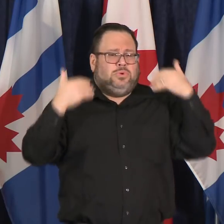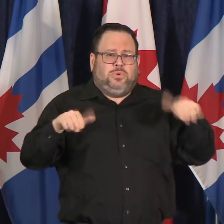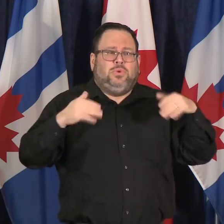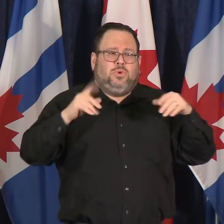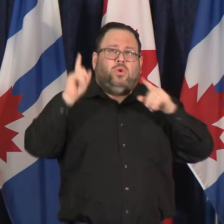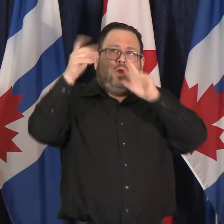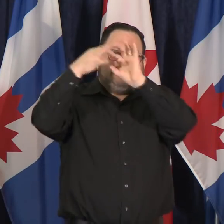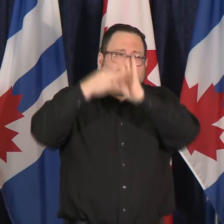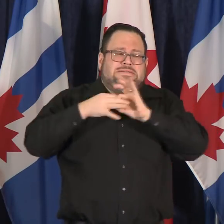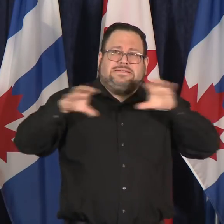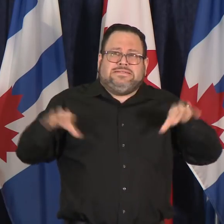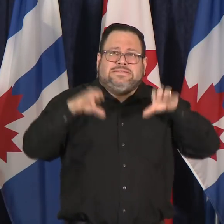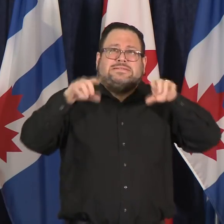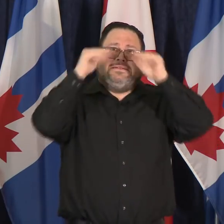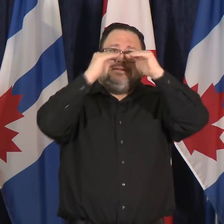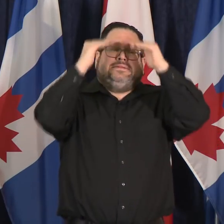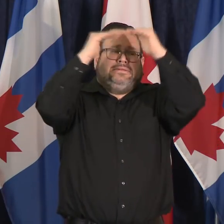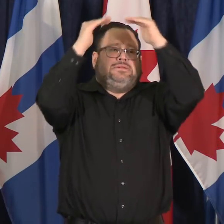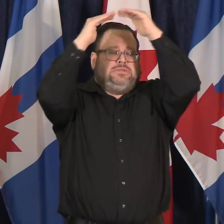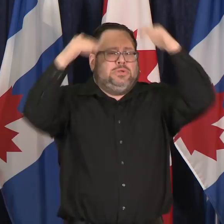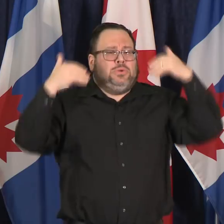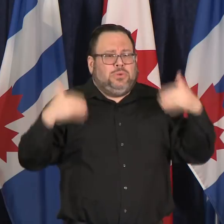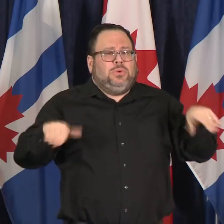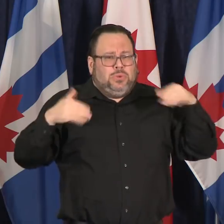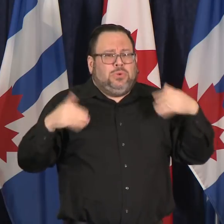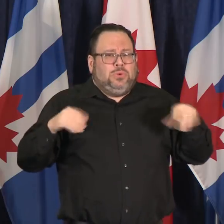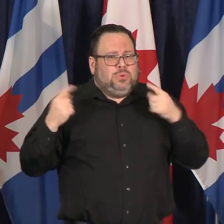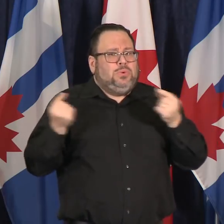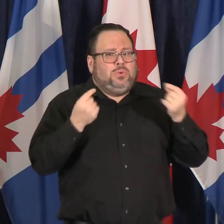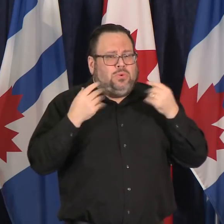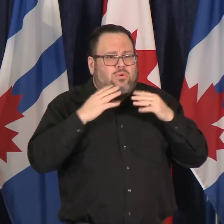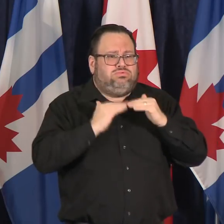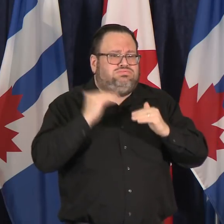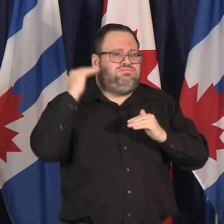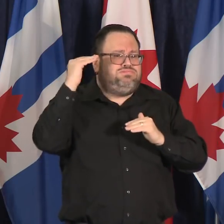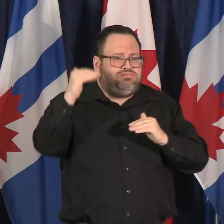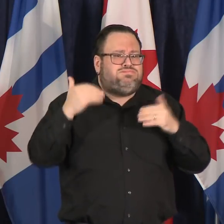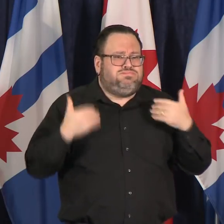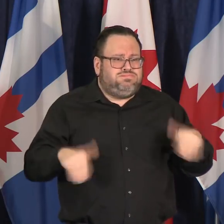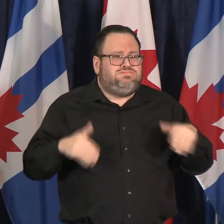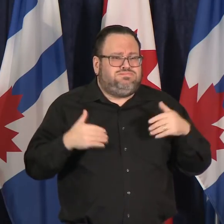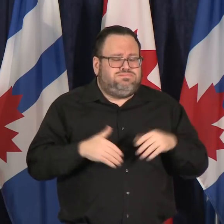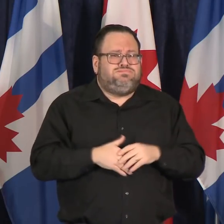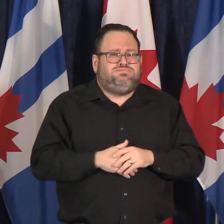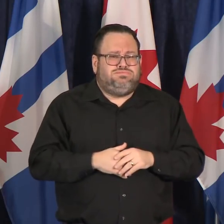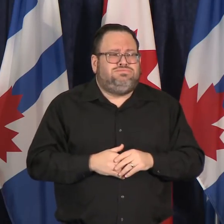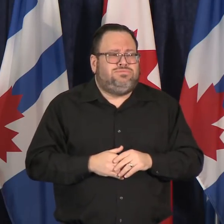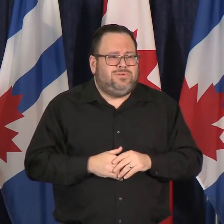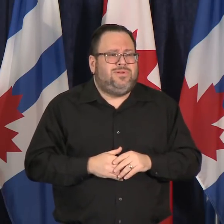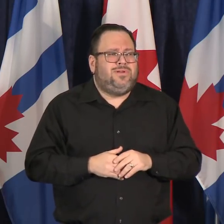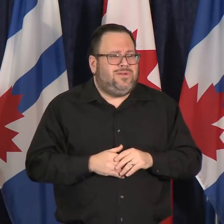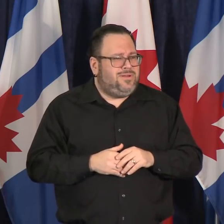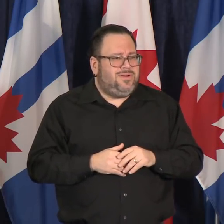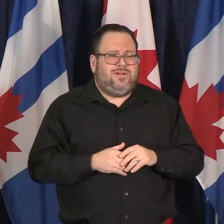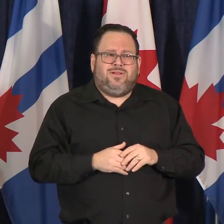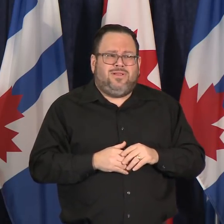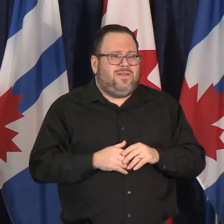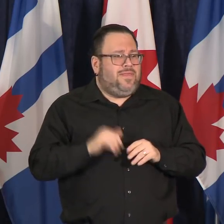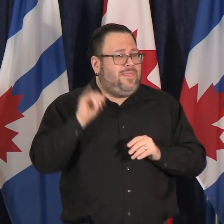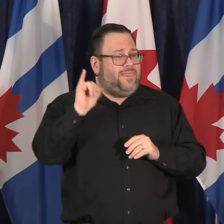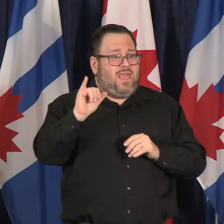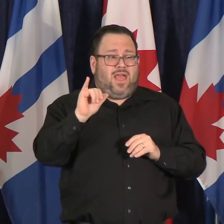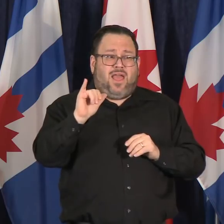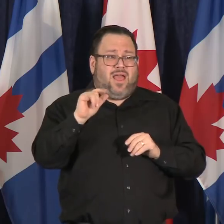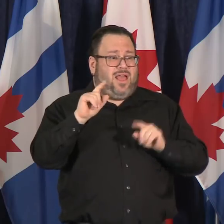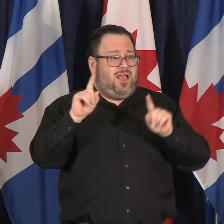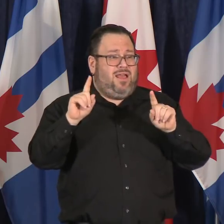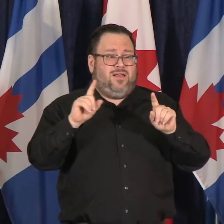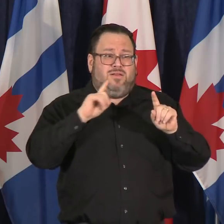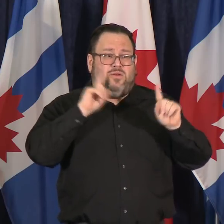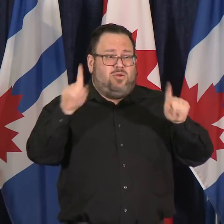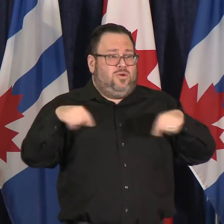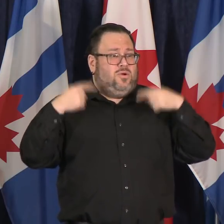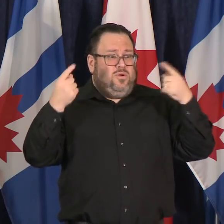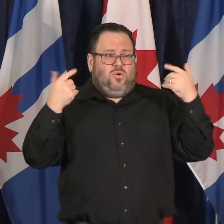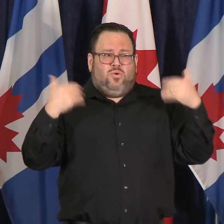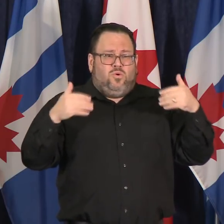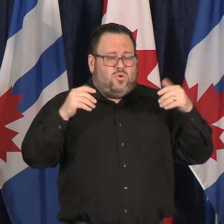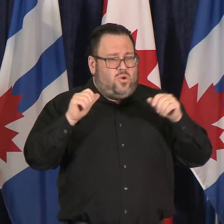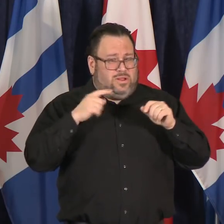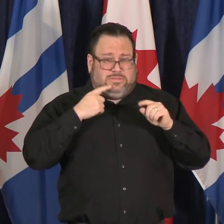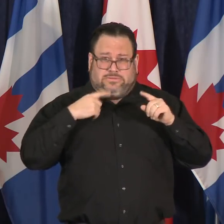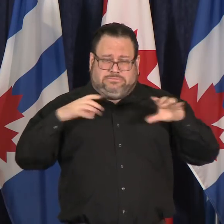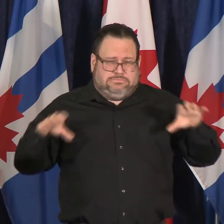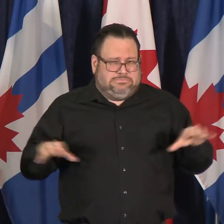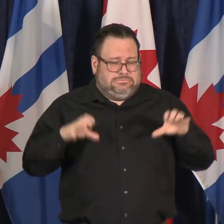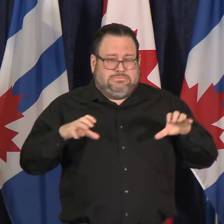days extreme action is now also needed from you we all need to take these